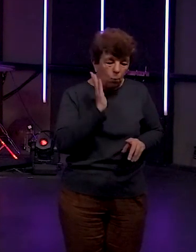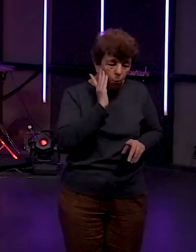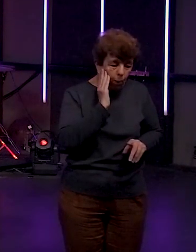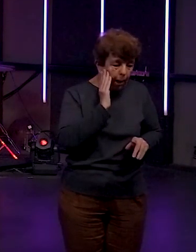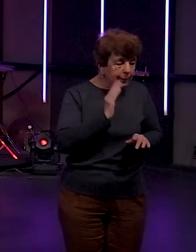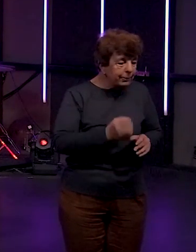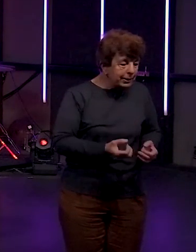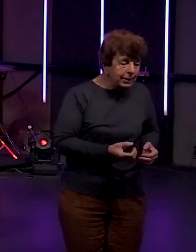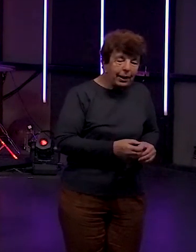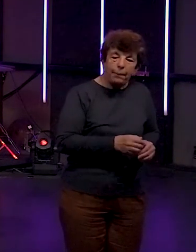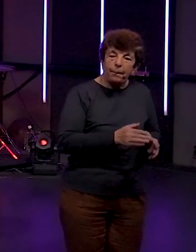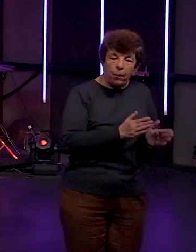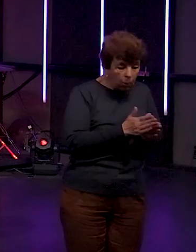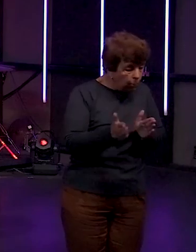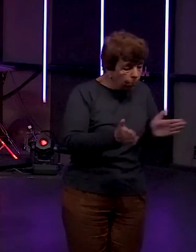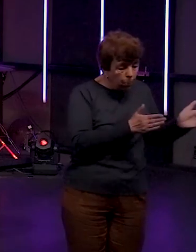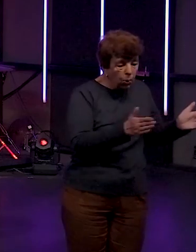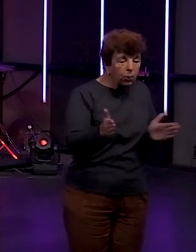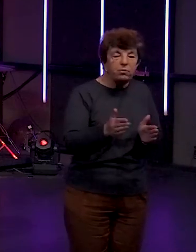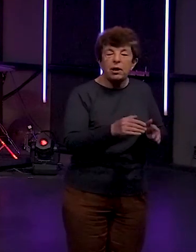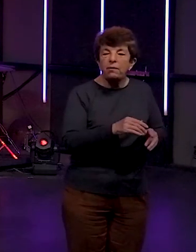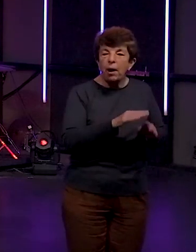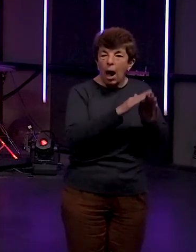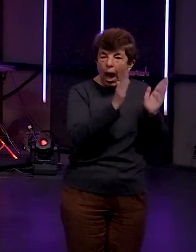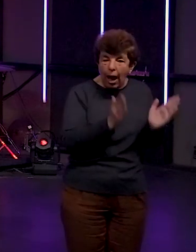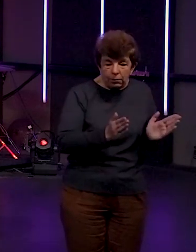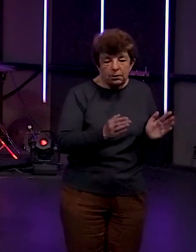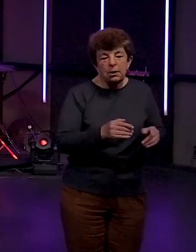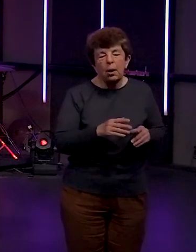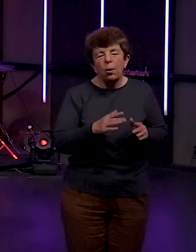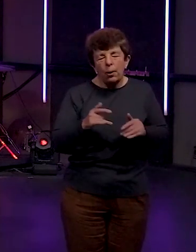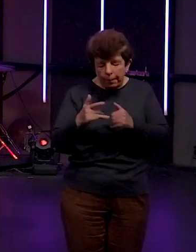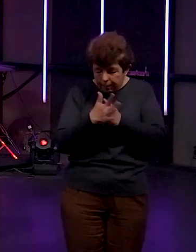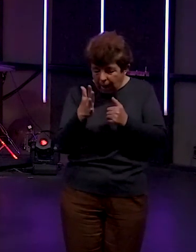home or when we got our first job or when we got married our children were